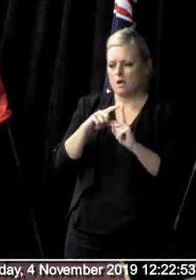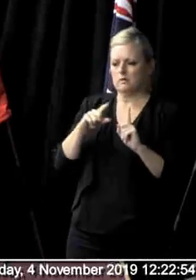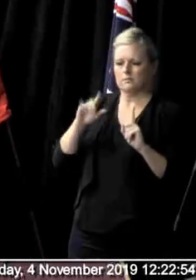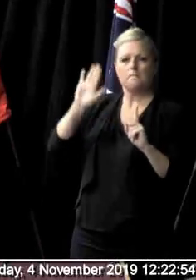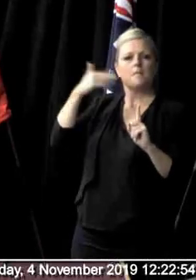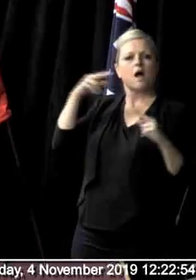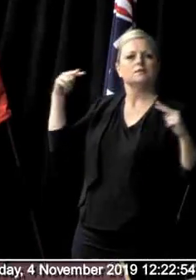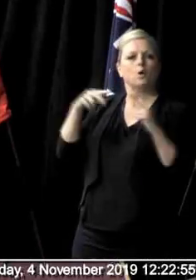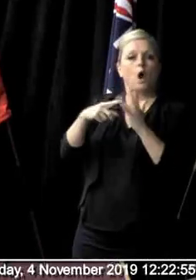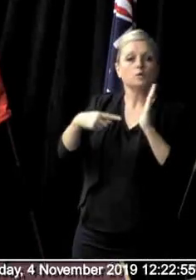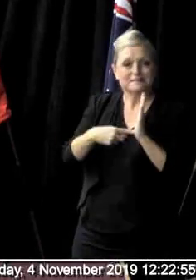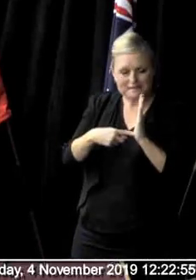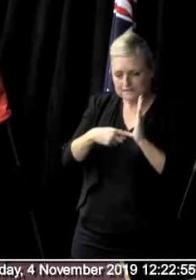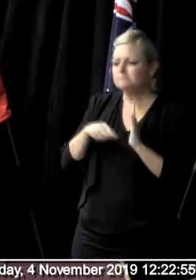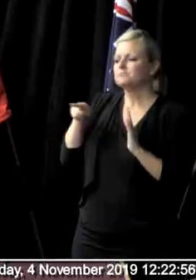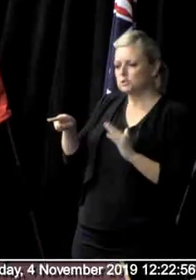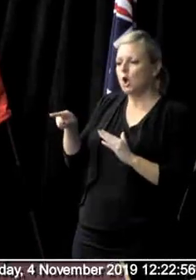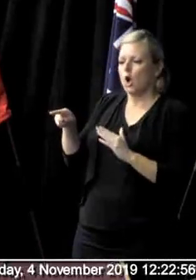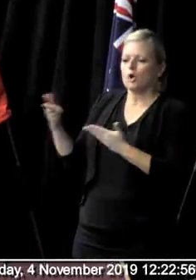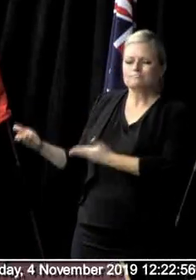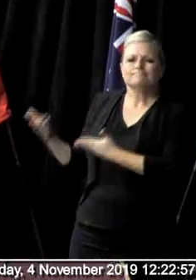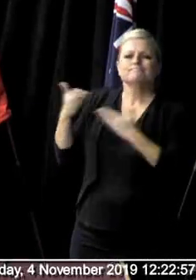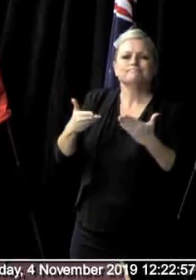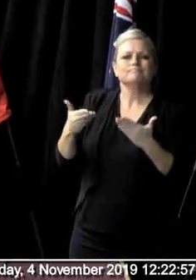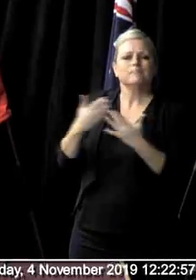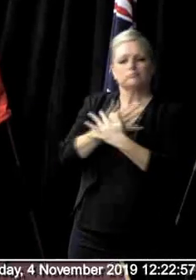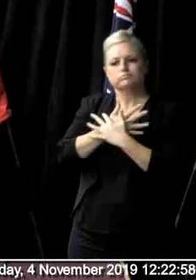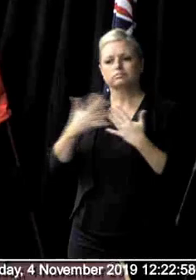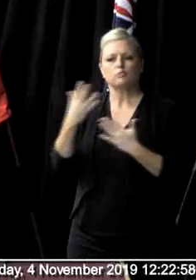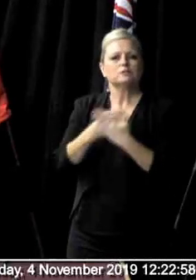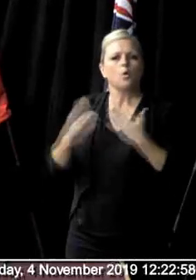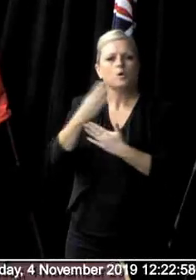resources that would help her cope with her sensory needs throughout the day.